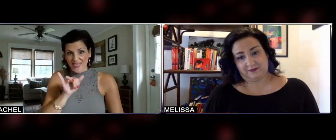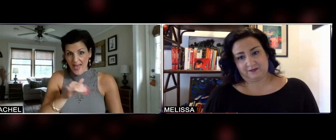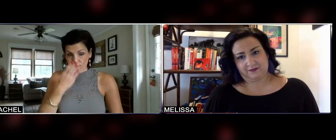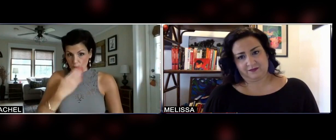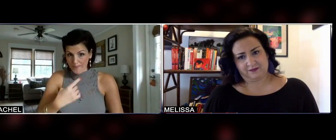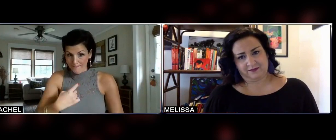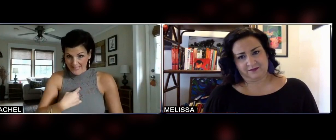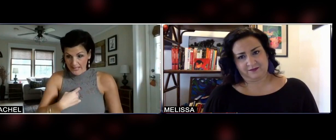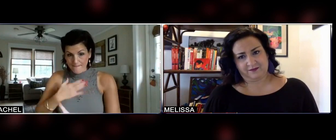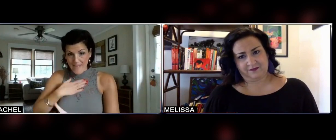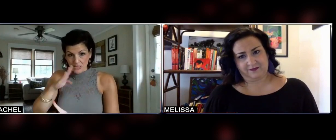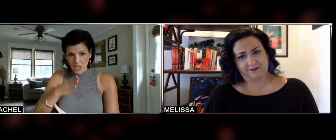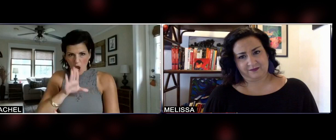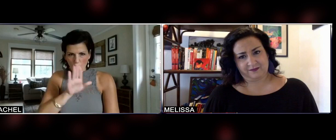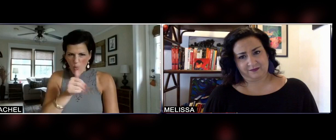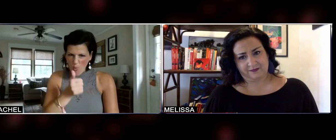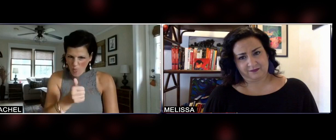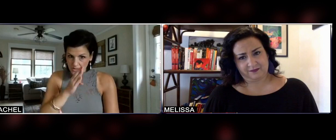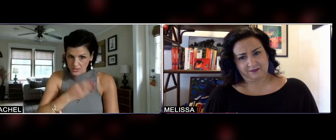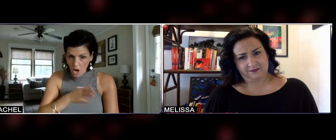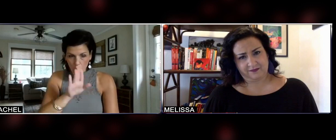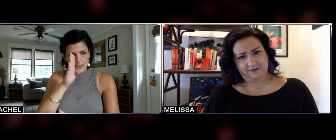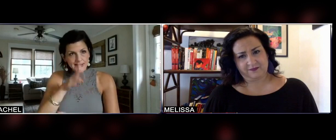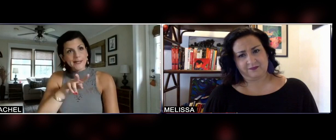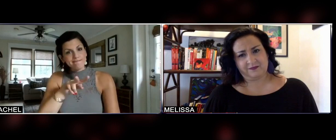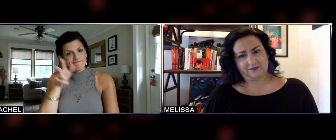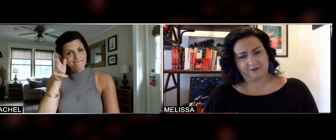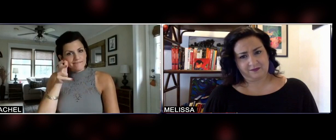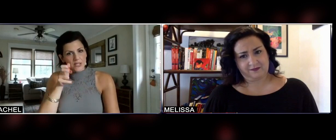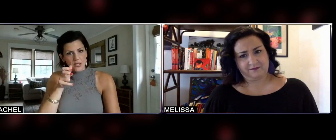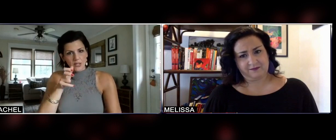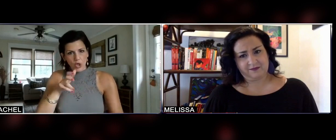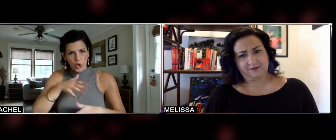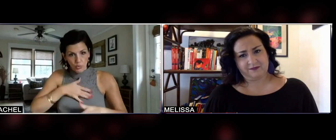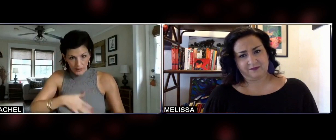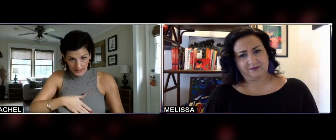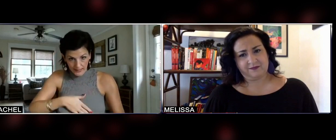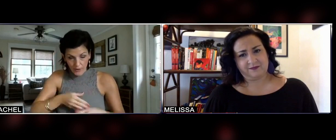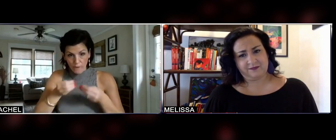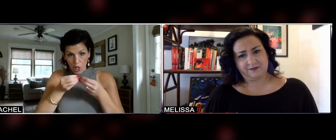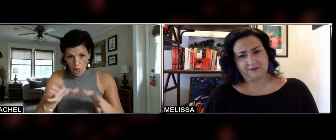She said that in front of ME, my son, and her own son. Grieving the loss of her normal child.